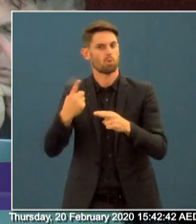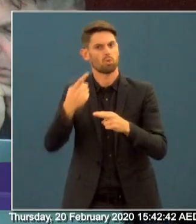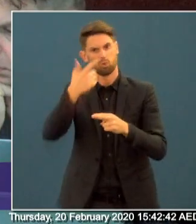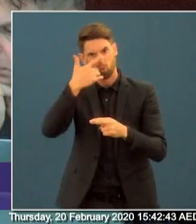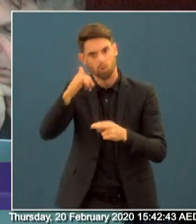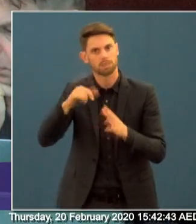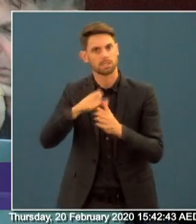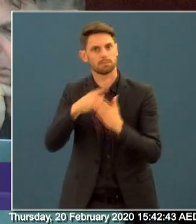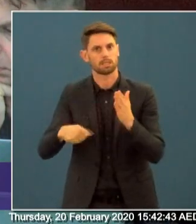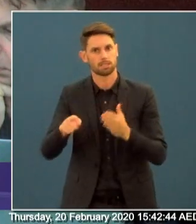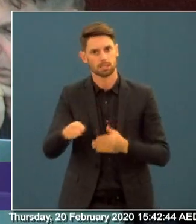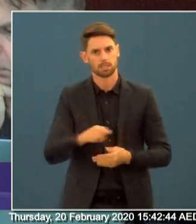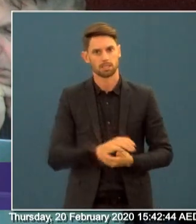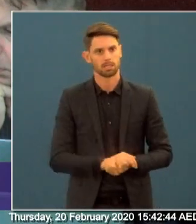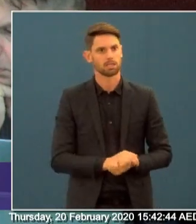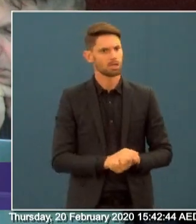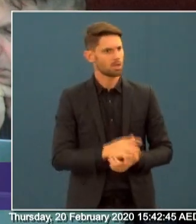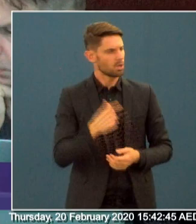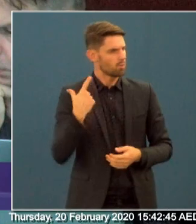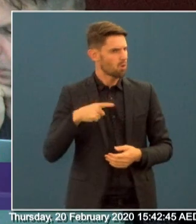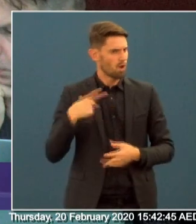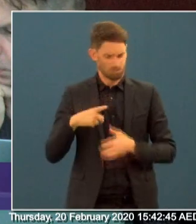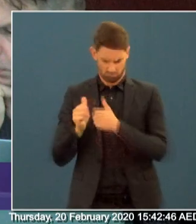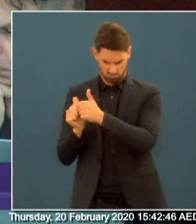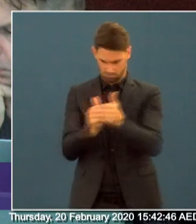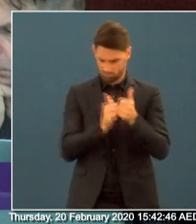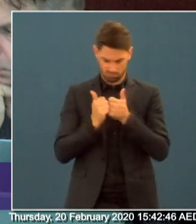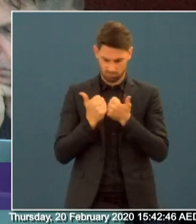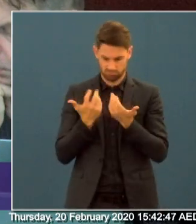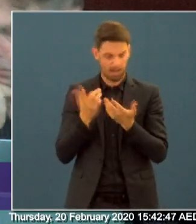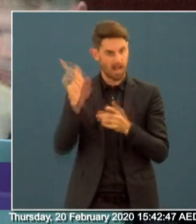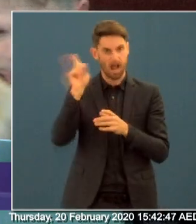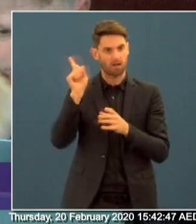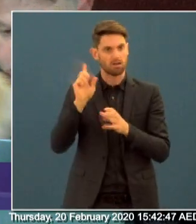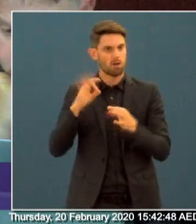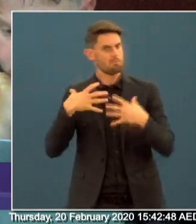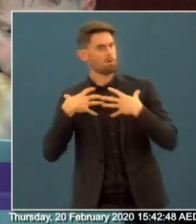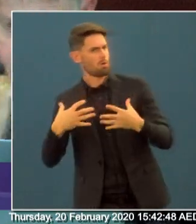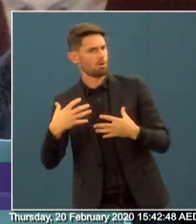What is the reason for the loss of that collaboration between clinicians and services and government?